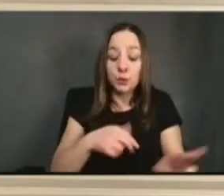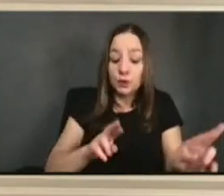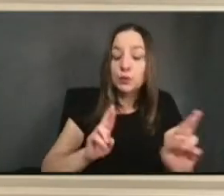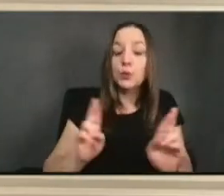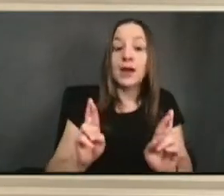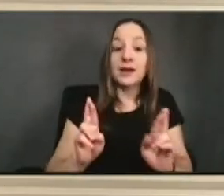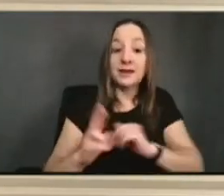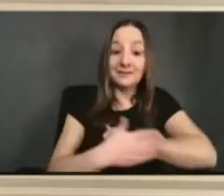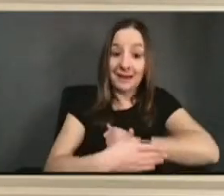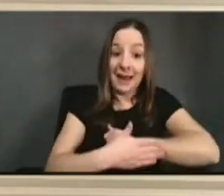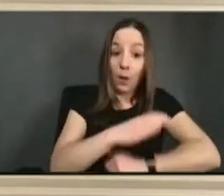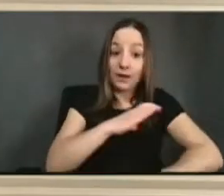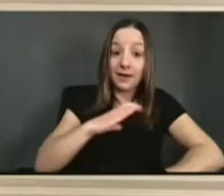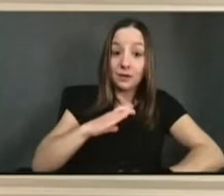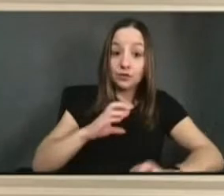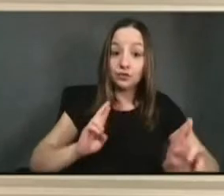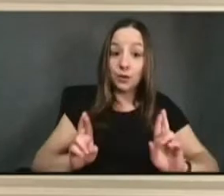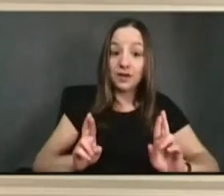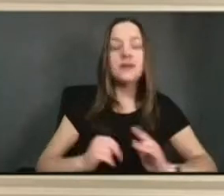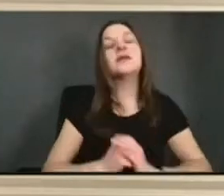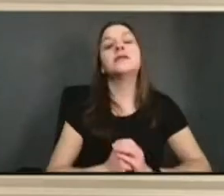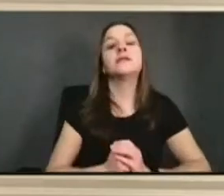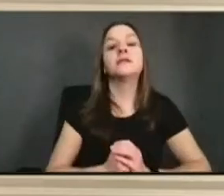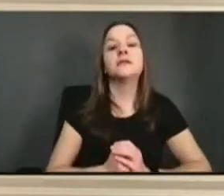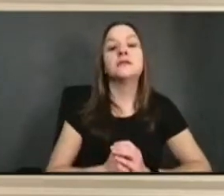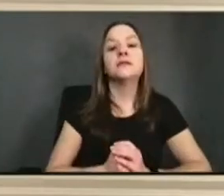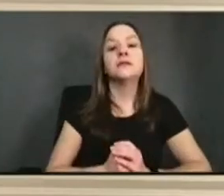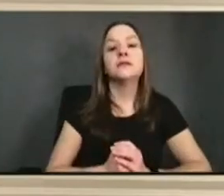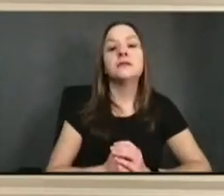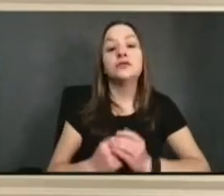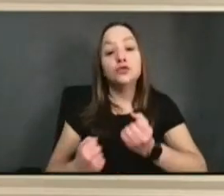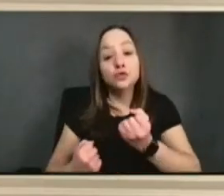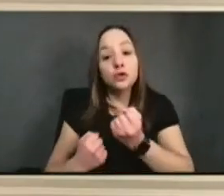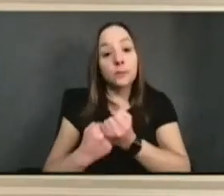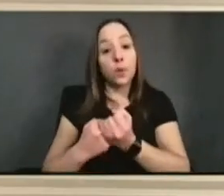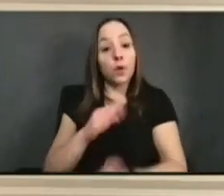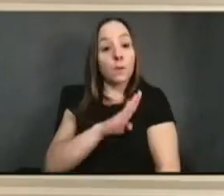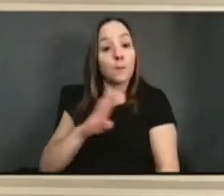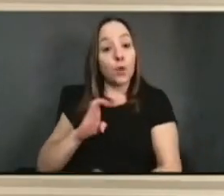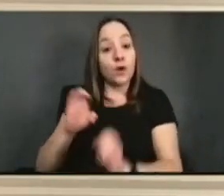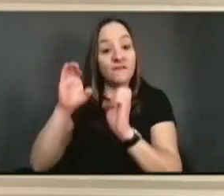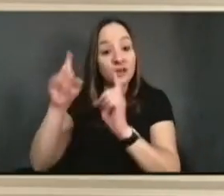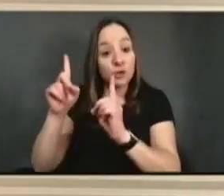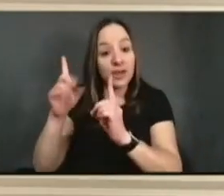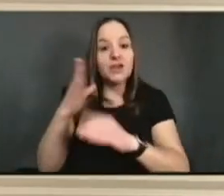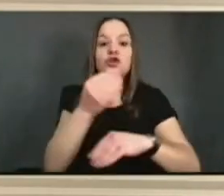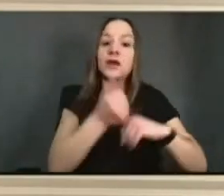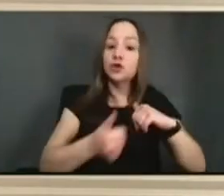well. And so we stand ready as the county council to ensure